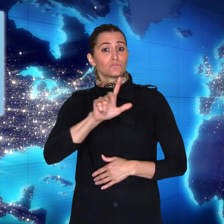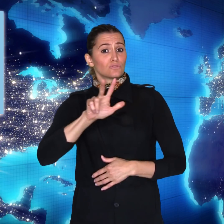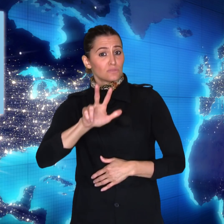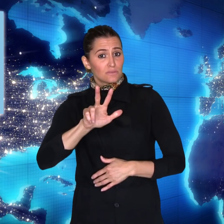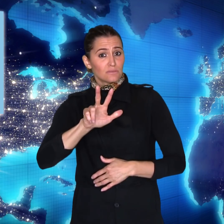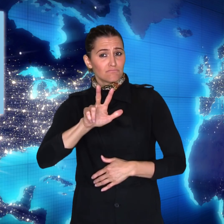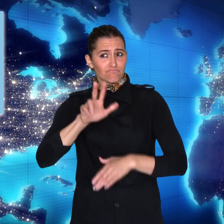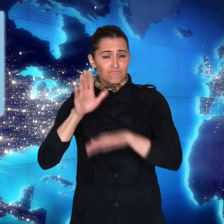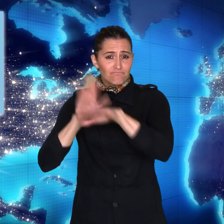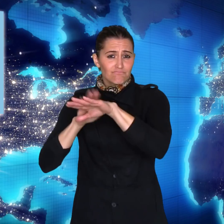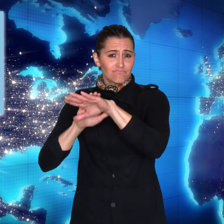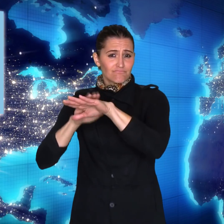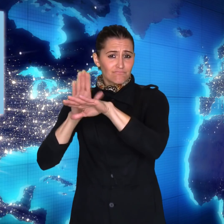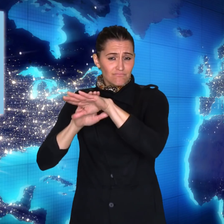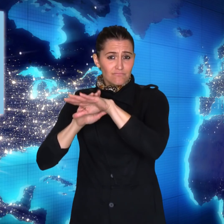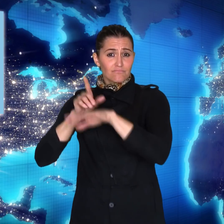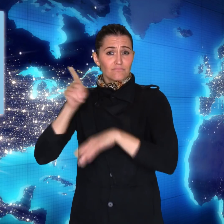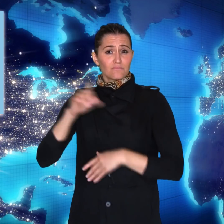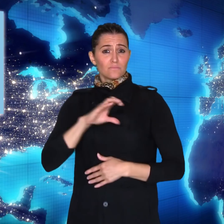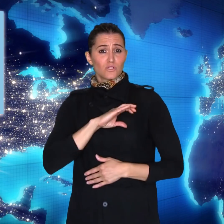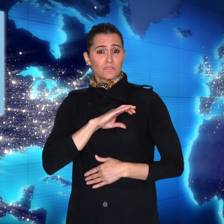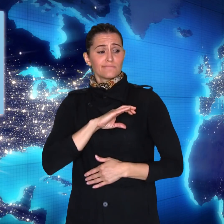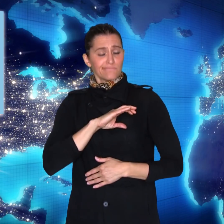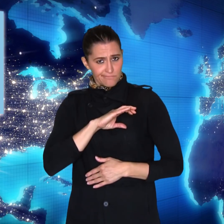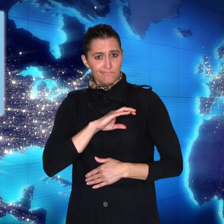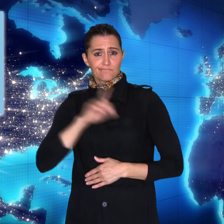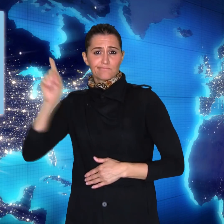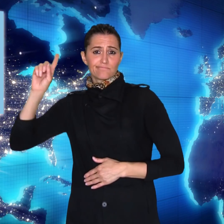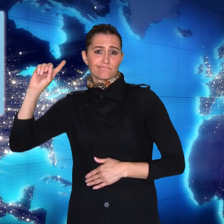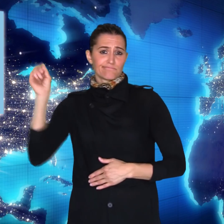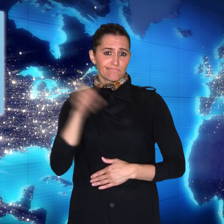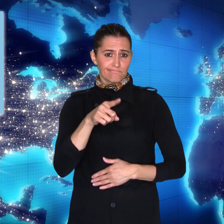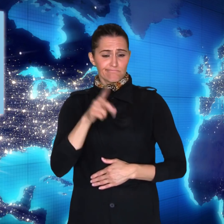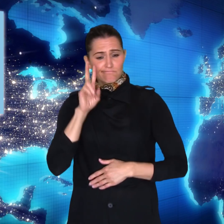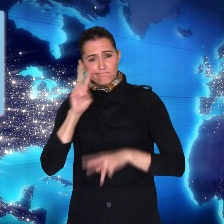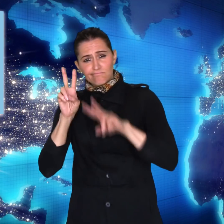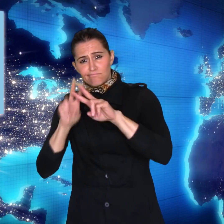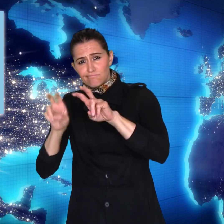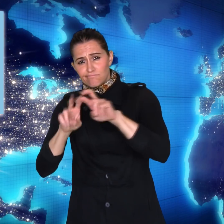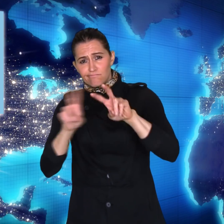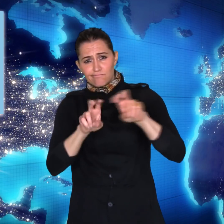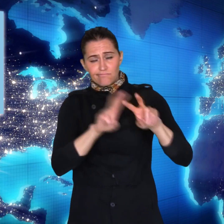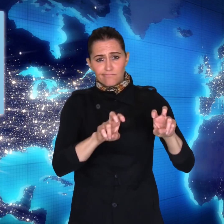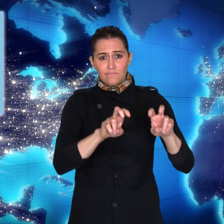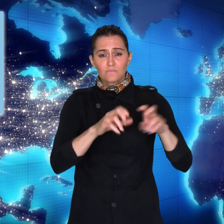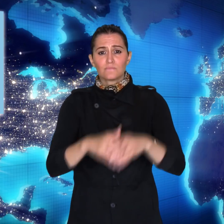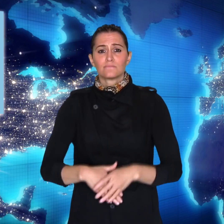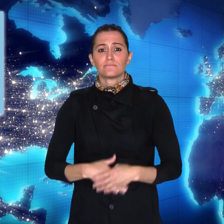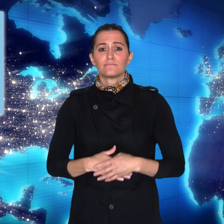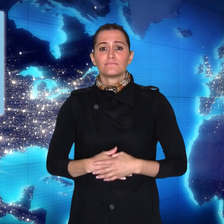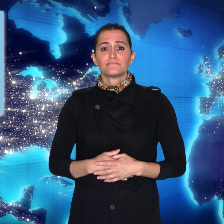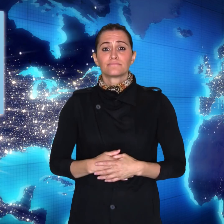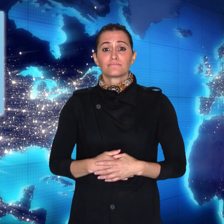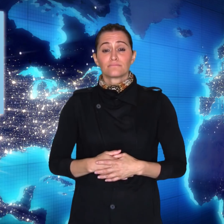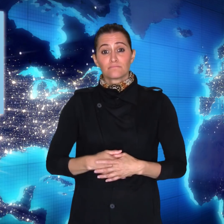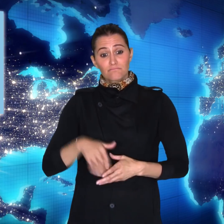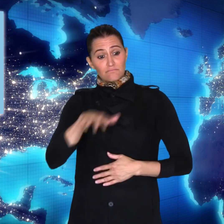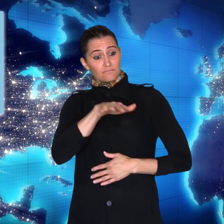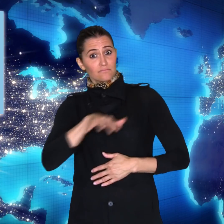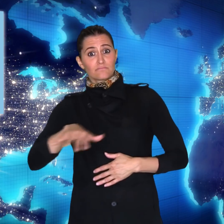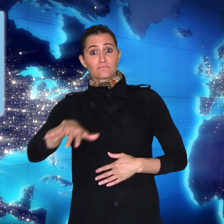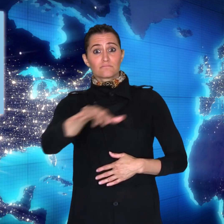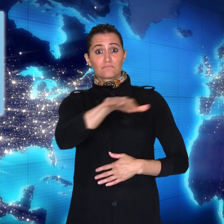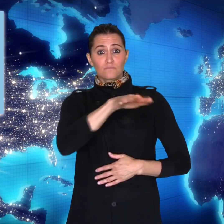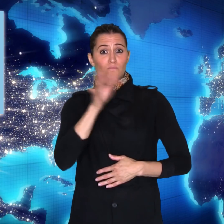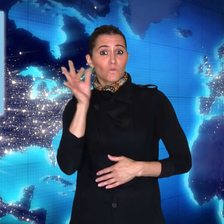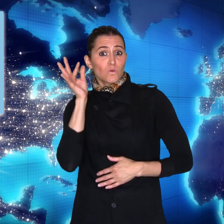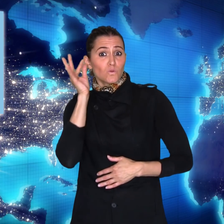Almost every girl boarding at